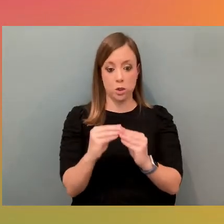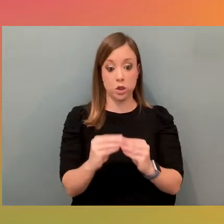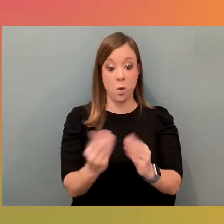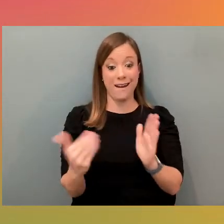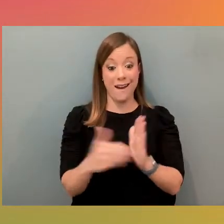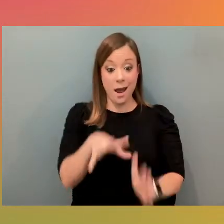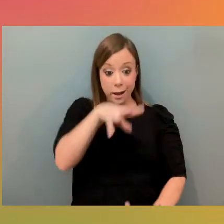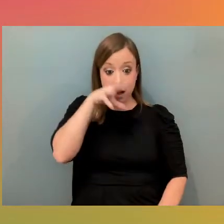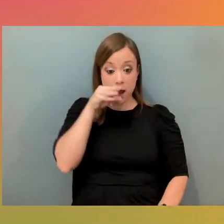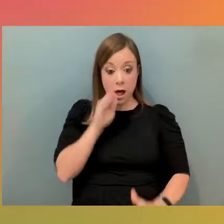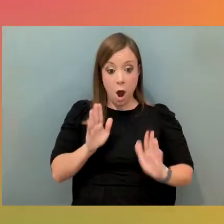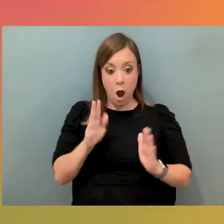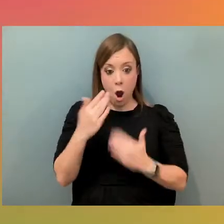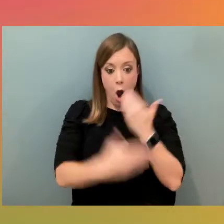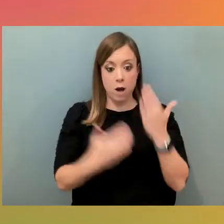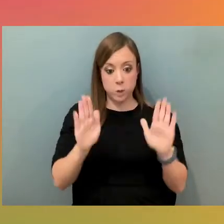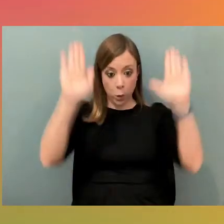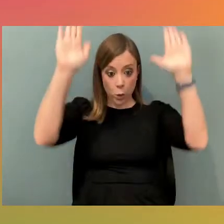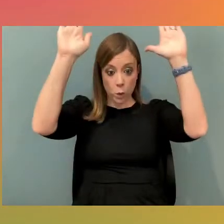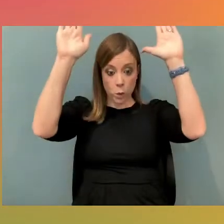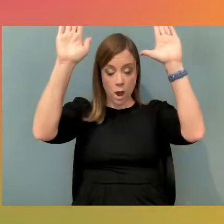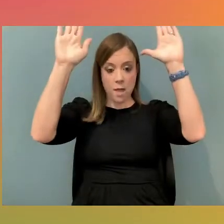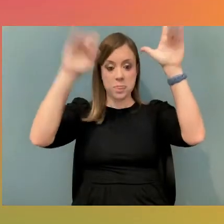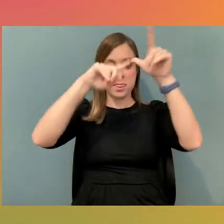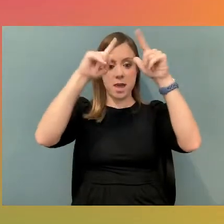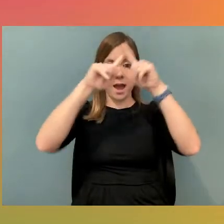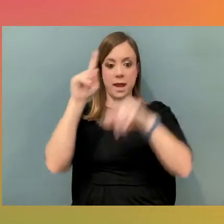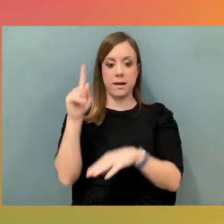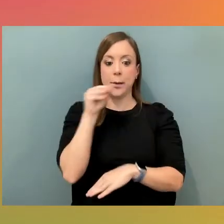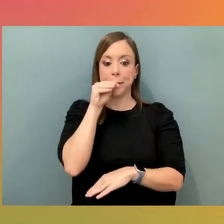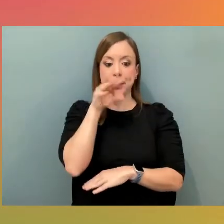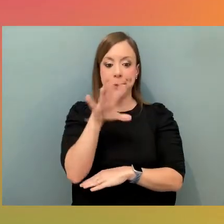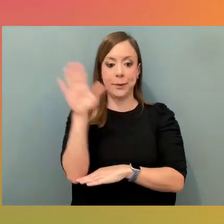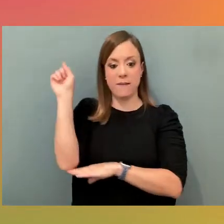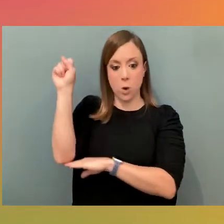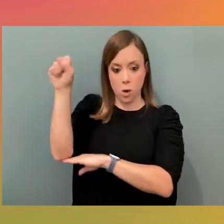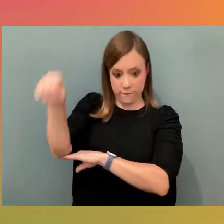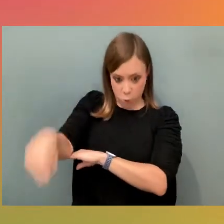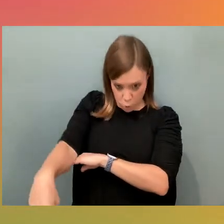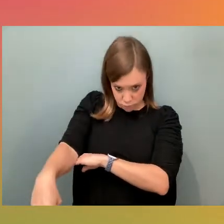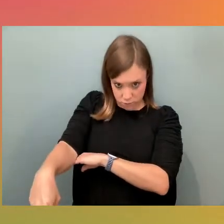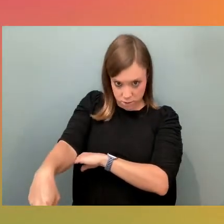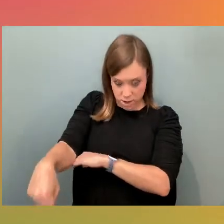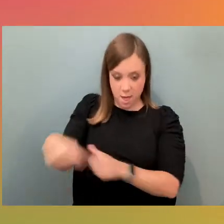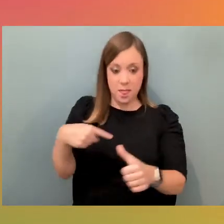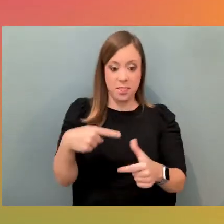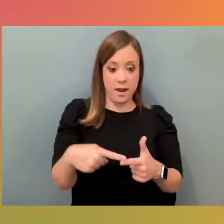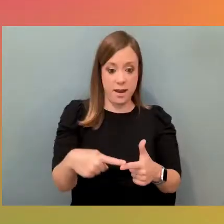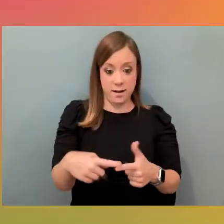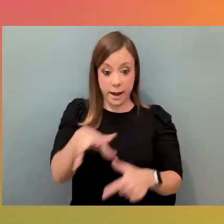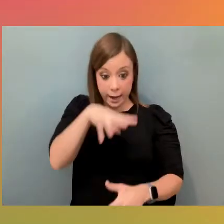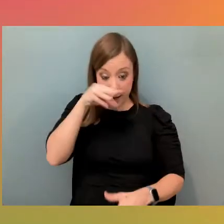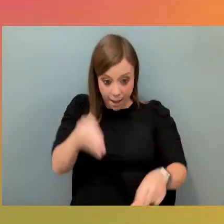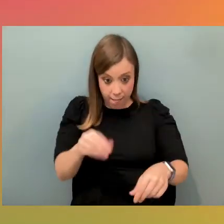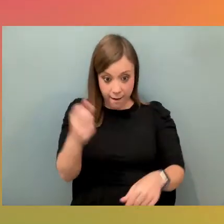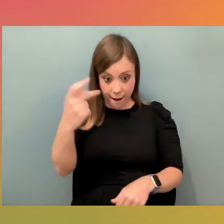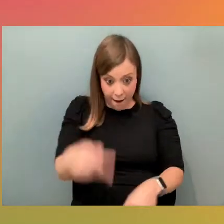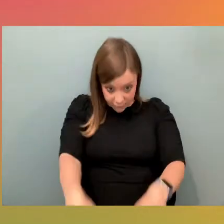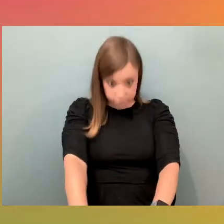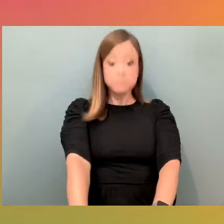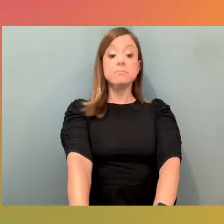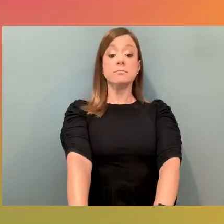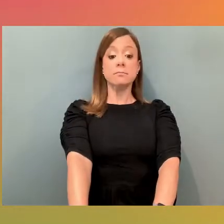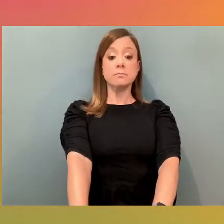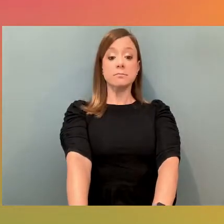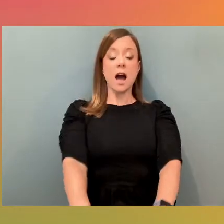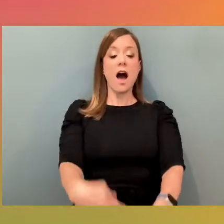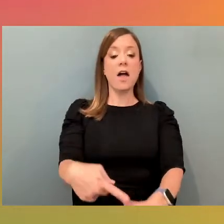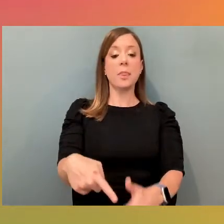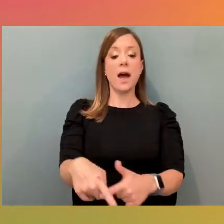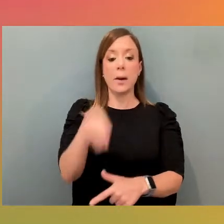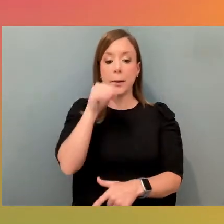AND WE WILL ADD ON.